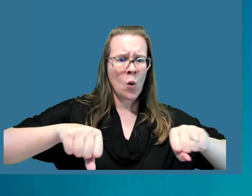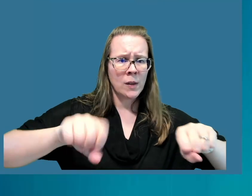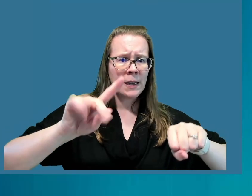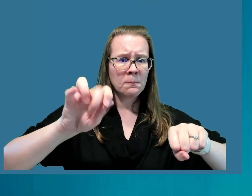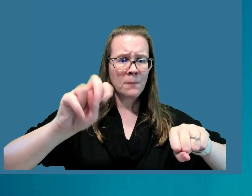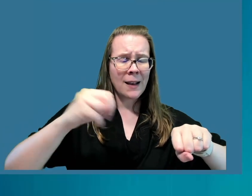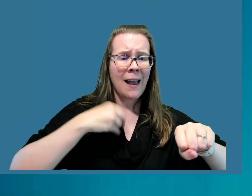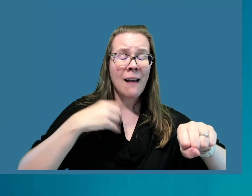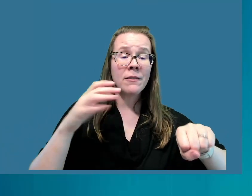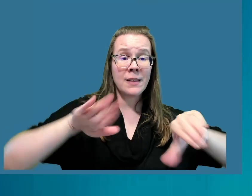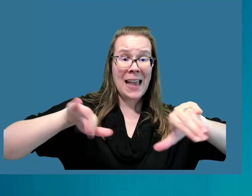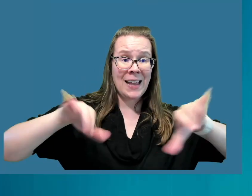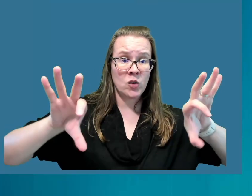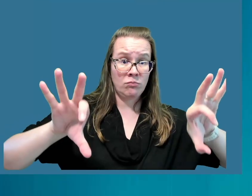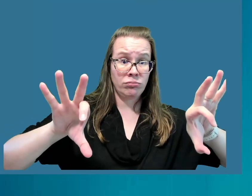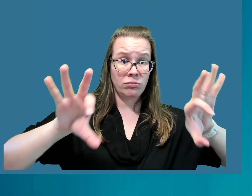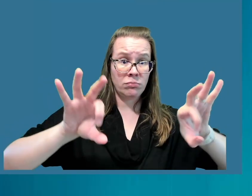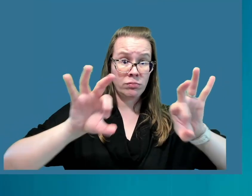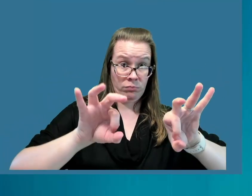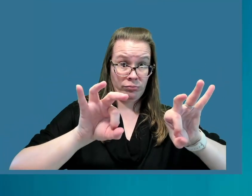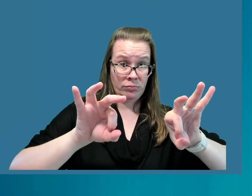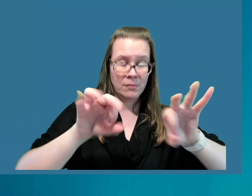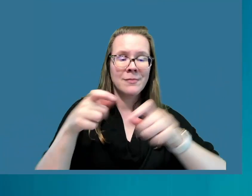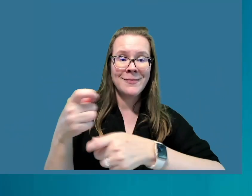and at school, when I make it with my elementary or middle school students,